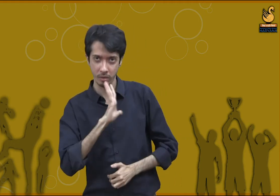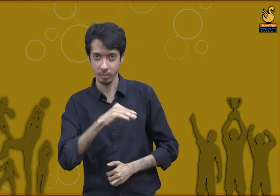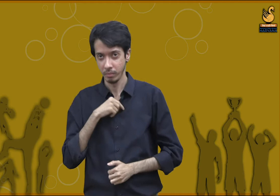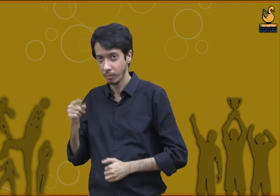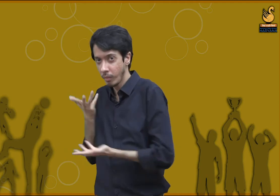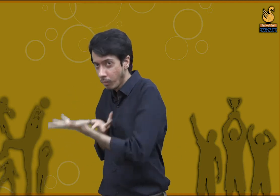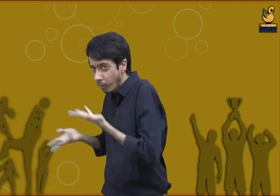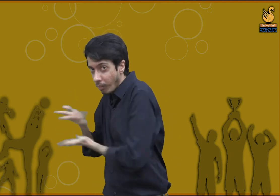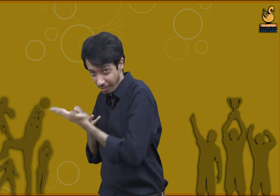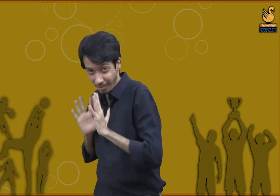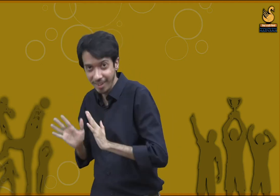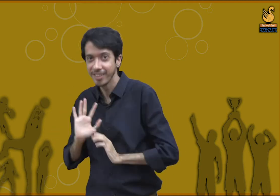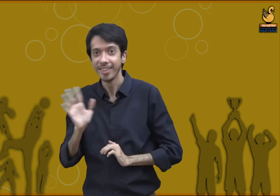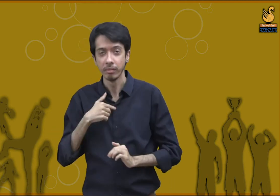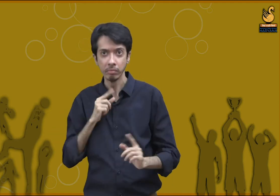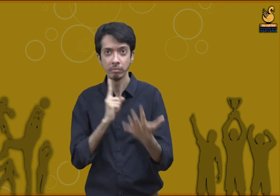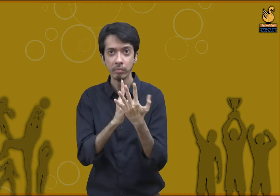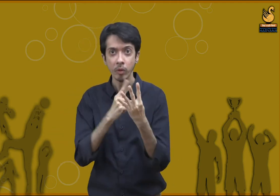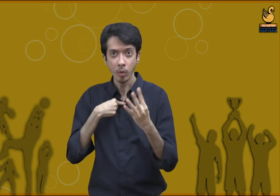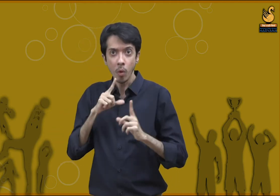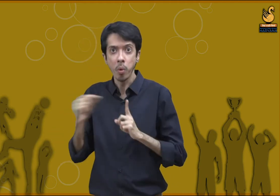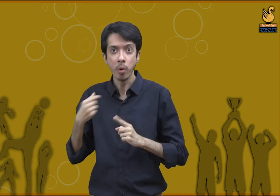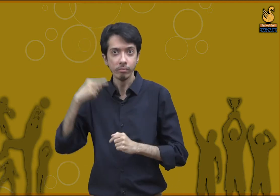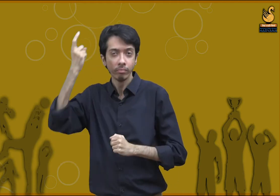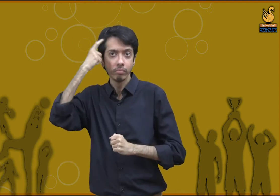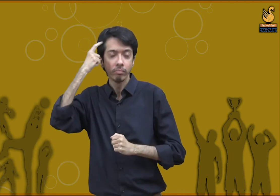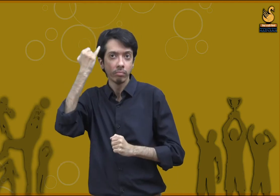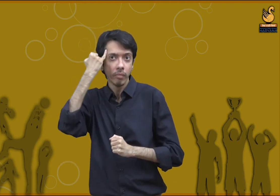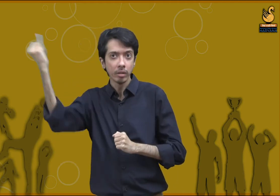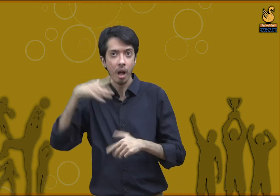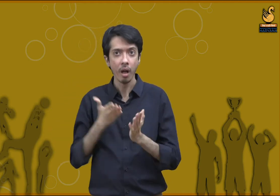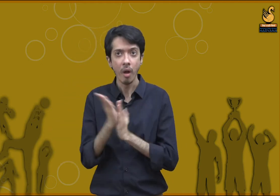to get the ball for the other team player then immediately the player has to find a trick